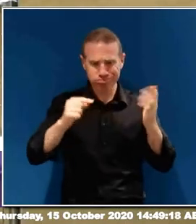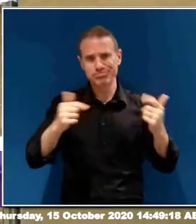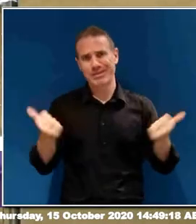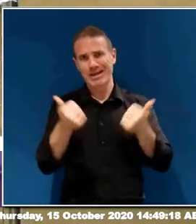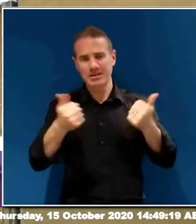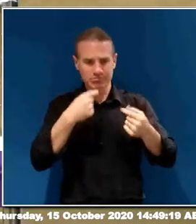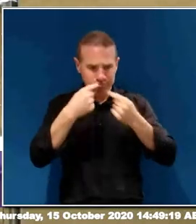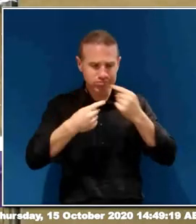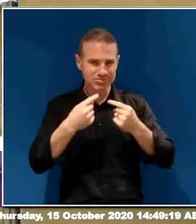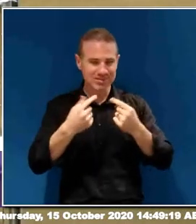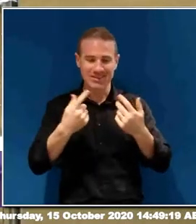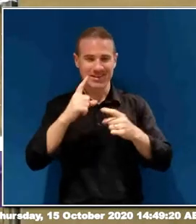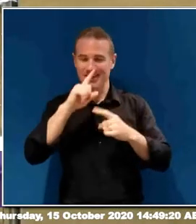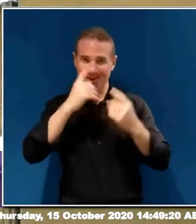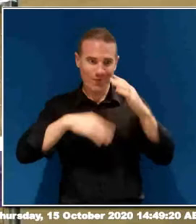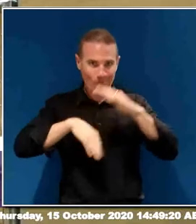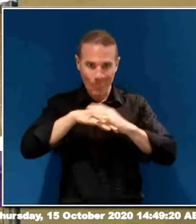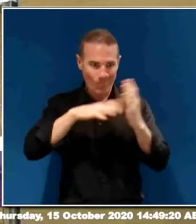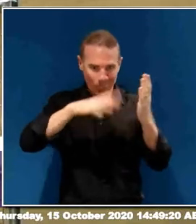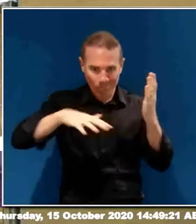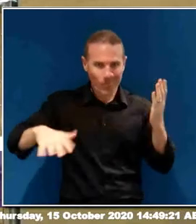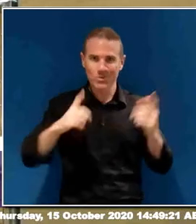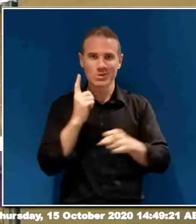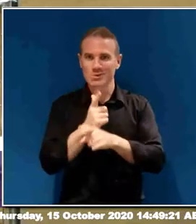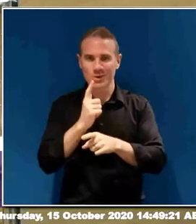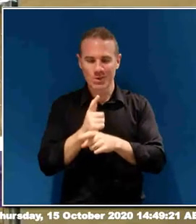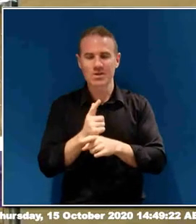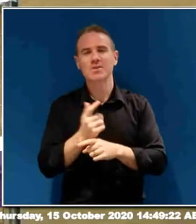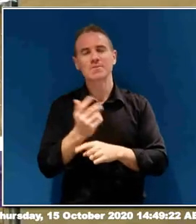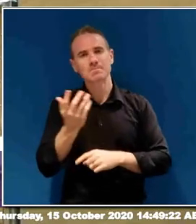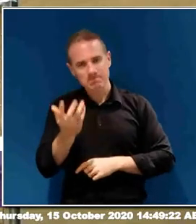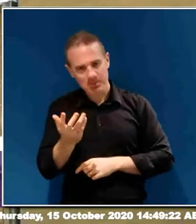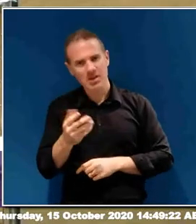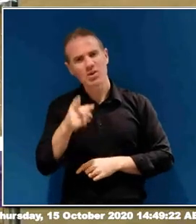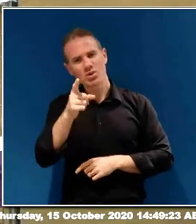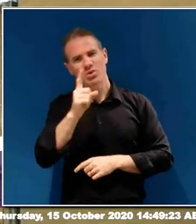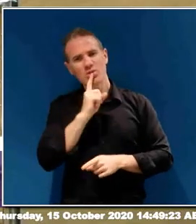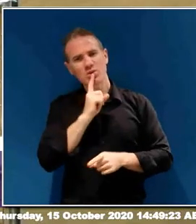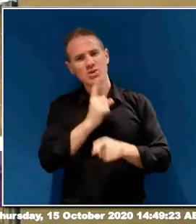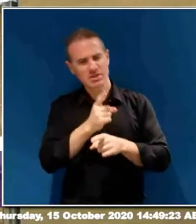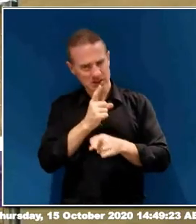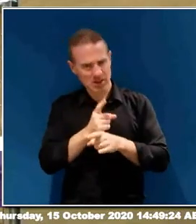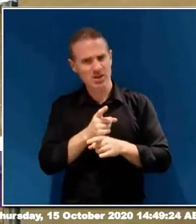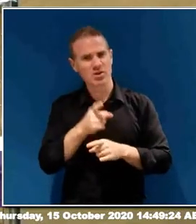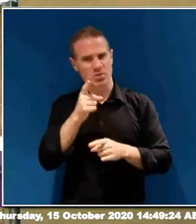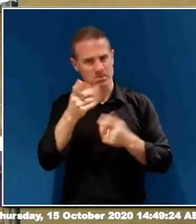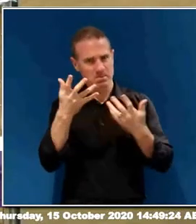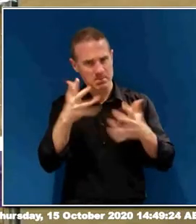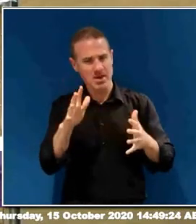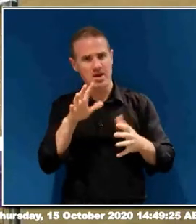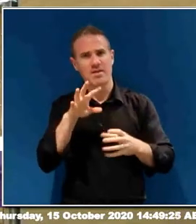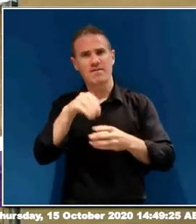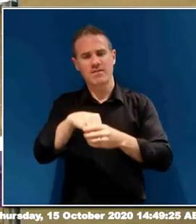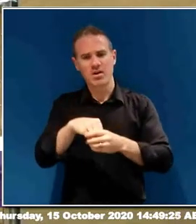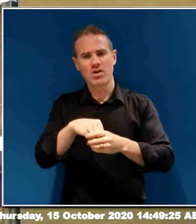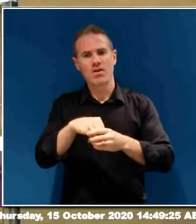But you speak about being involved in the process for re-enrolment? Yes.